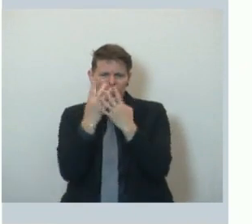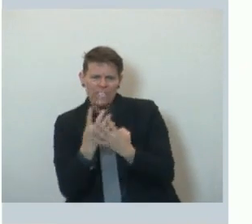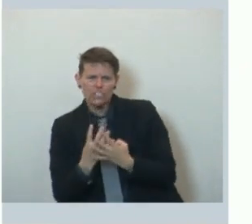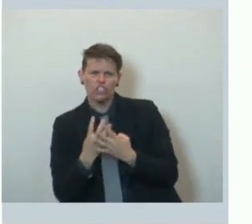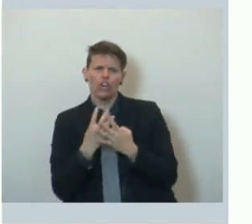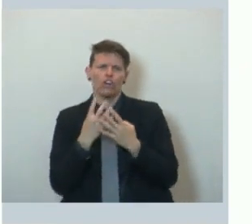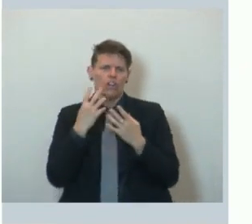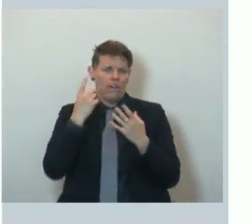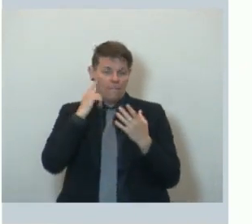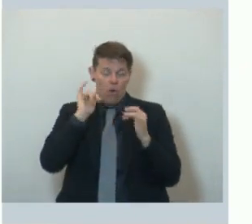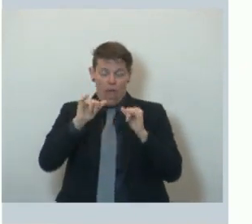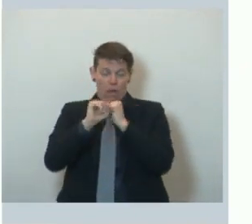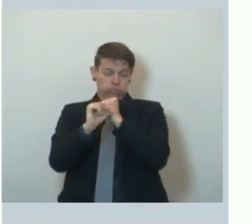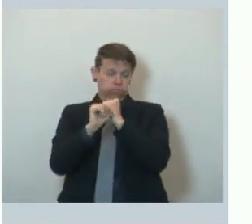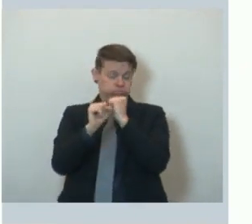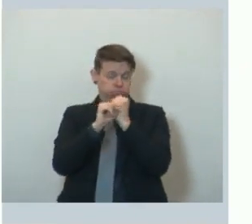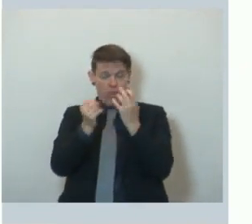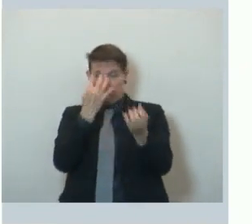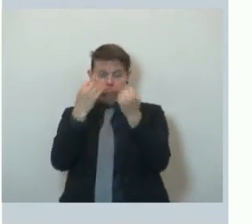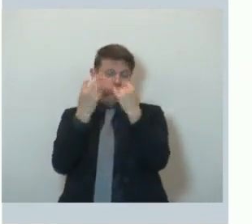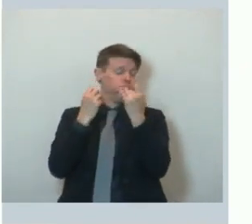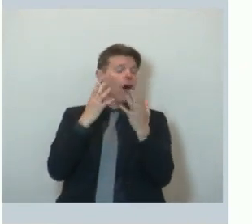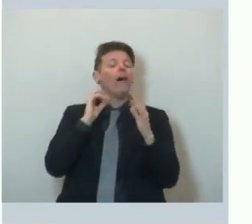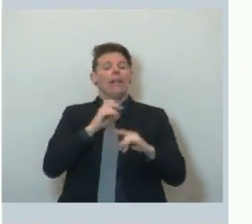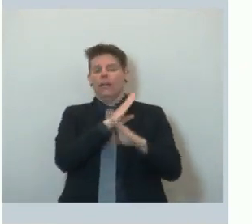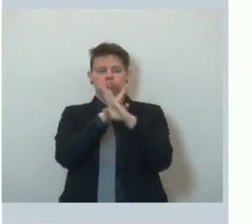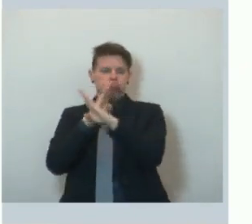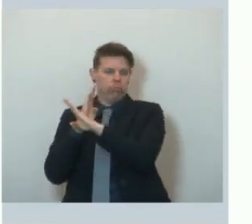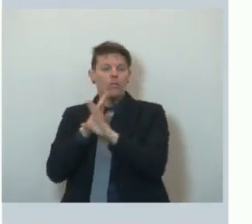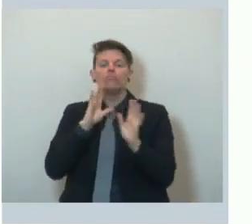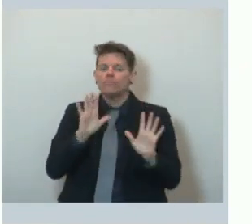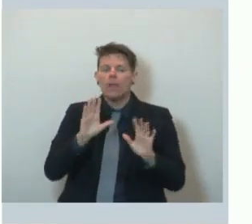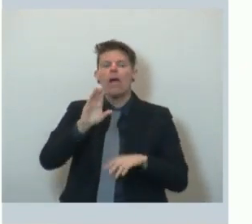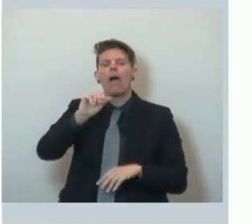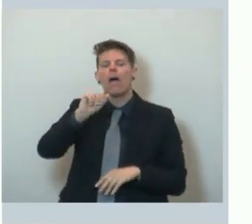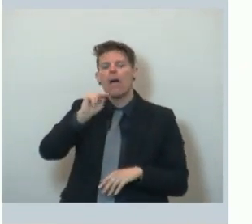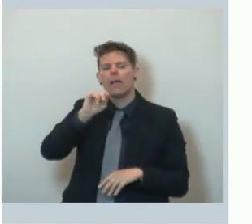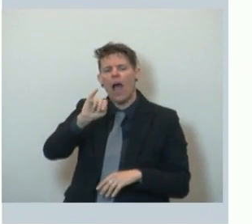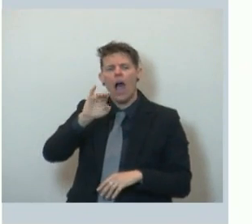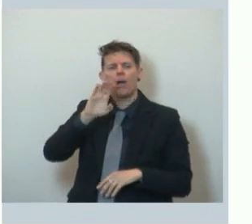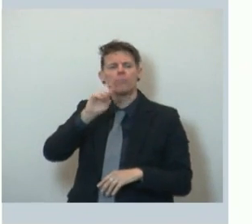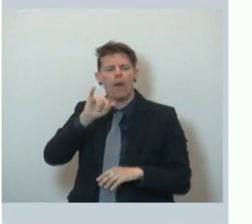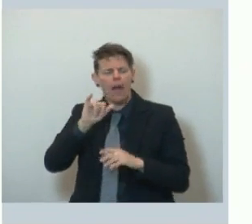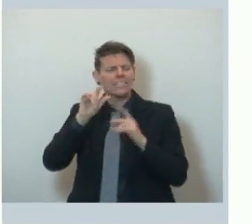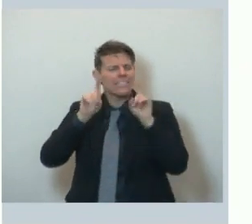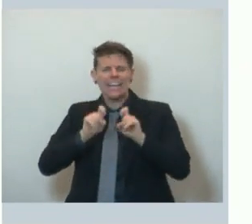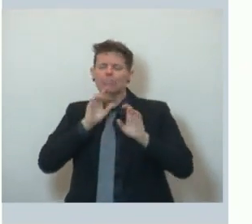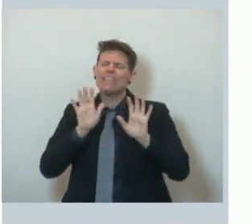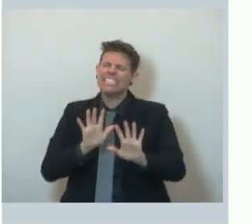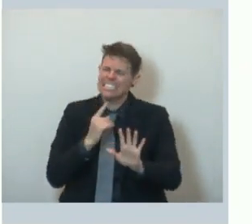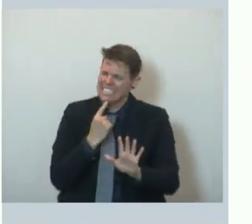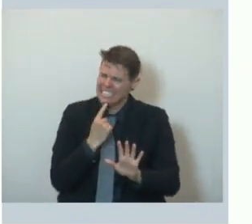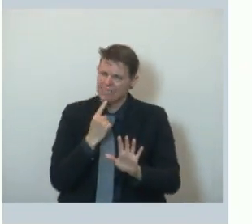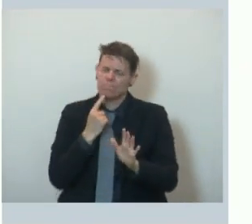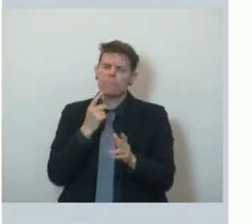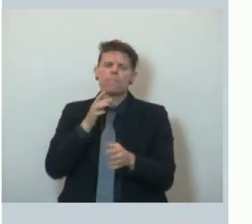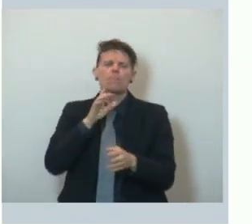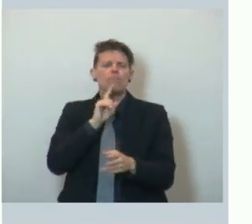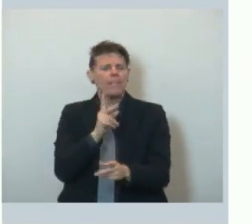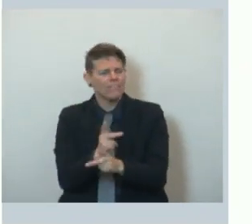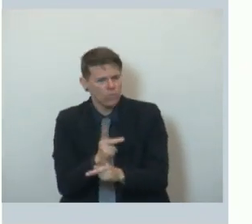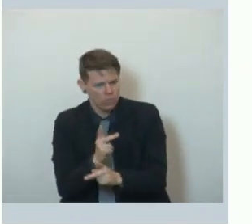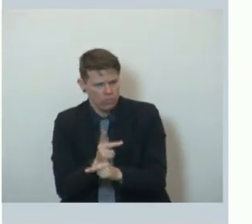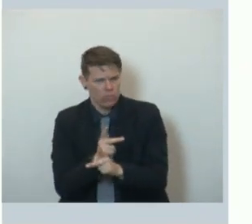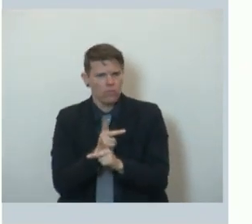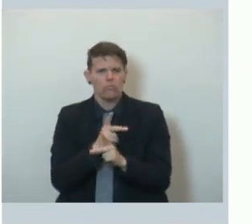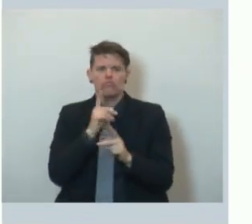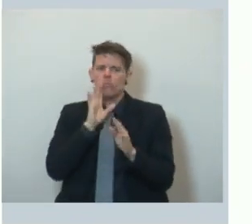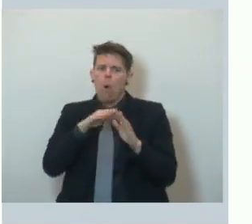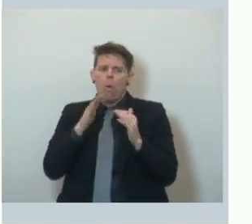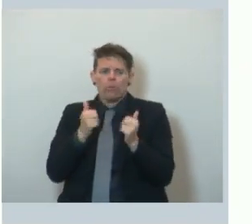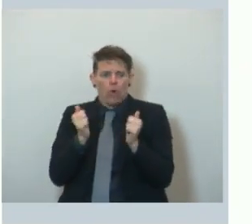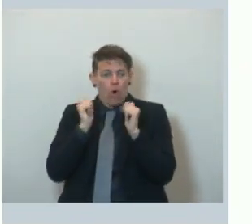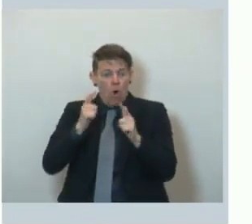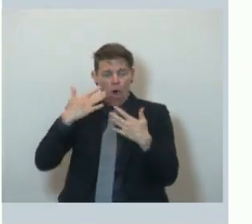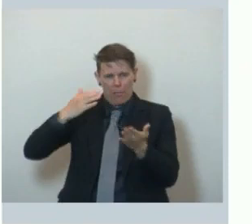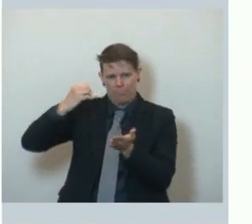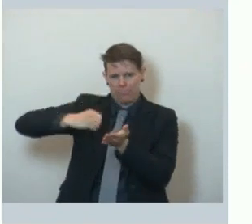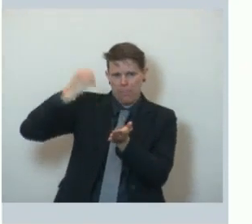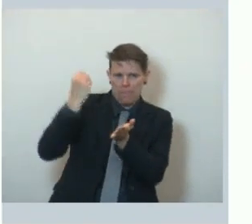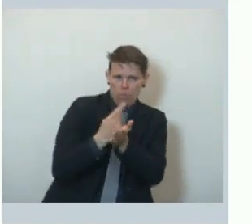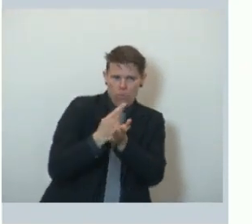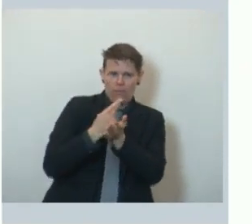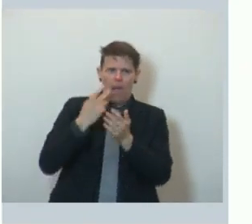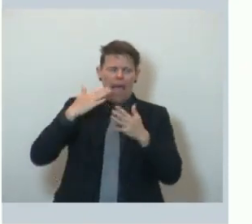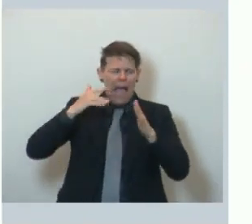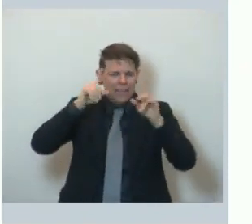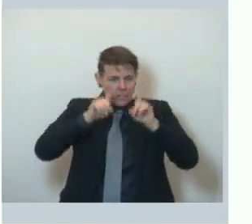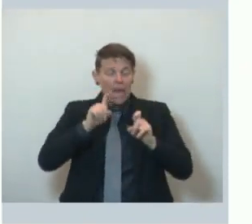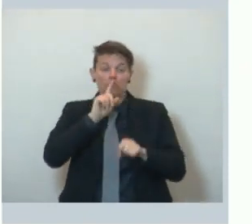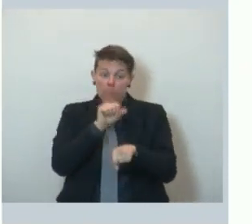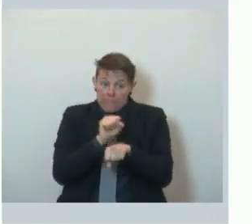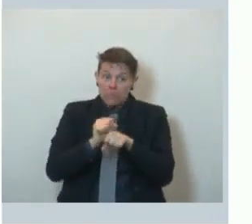YOU NEED TO SET UP A SPECIAL EMAIL FILTER IF YOU JUST FILTER OUT ALL THE ADVERTISEMENTS AND PLEASE BY ANTIBODY TESTS AND THE THING WE ALL NEED TO KNOW IS THAT ALMOST ALL OF THEM HAVE NOT